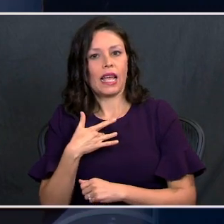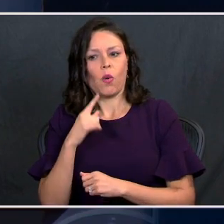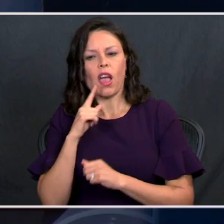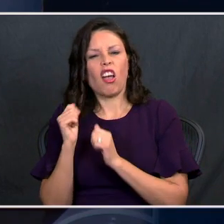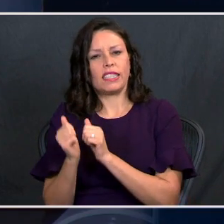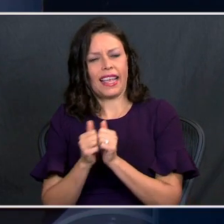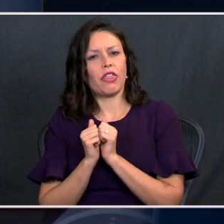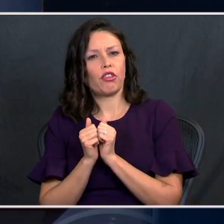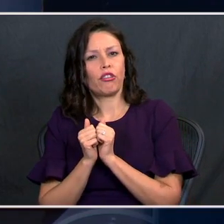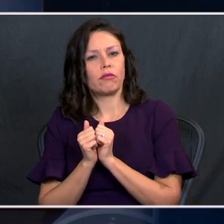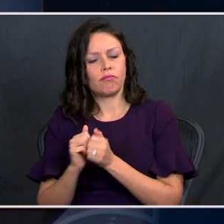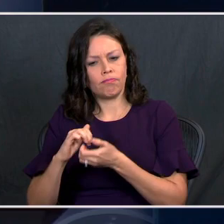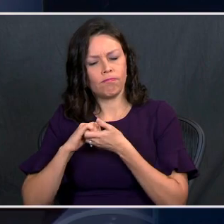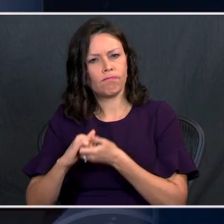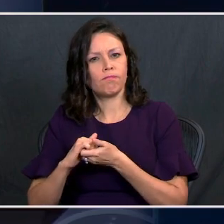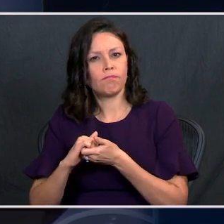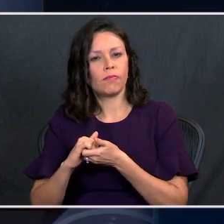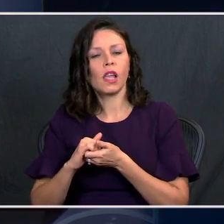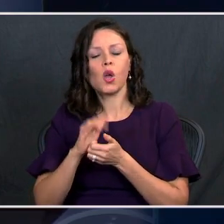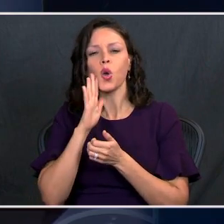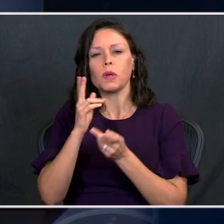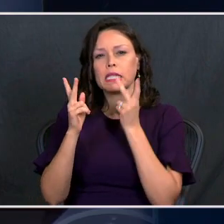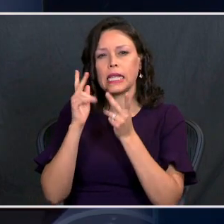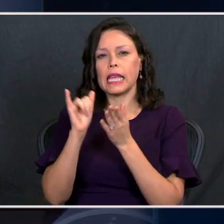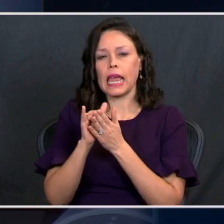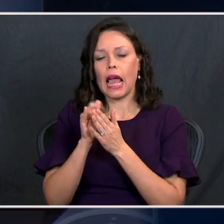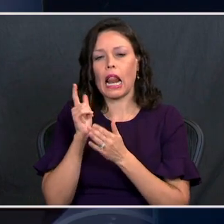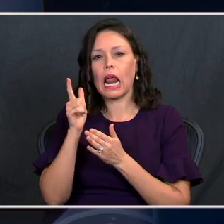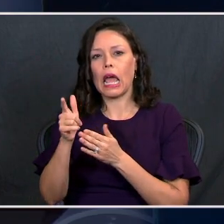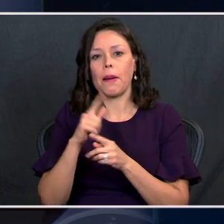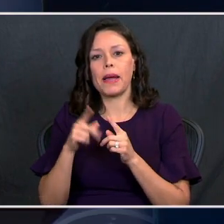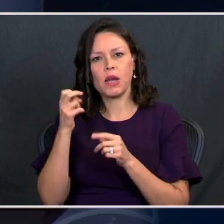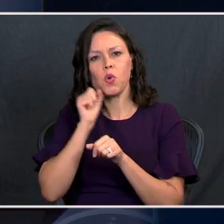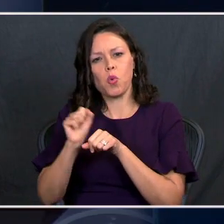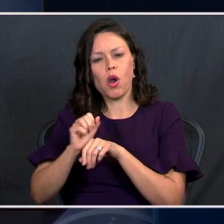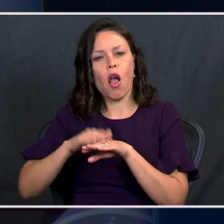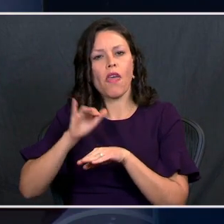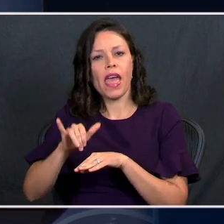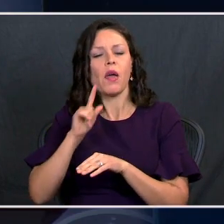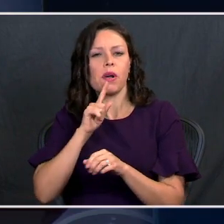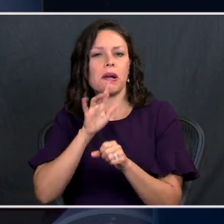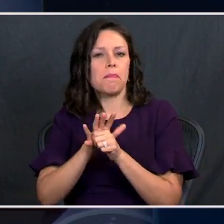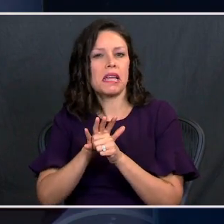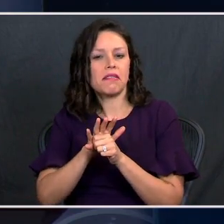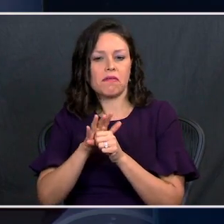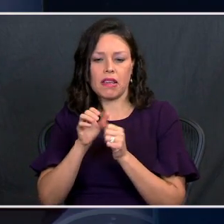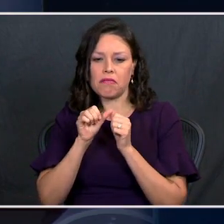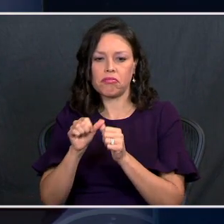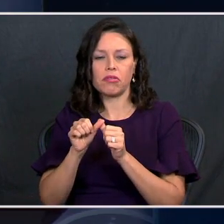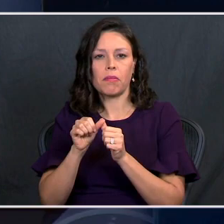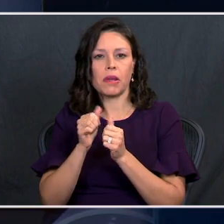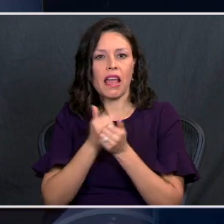and I think we'll know that when we see it. But he's going to be working on that and committed to that every opportunity he has to speak to the public.